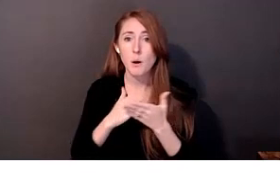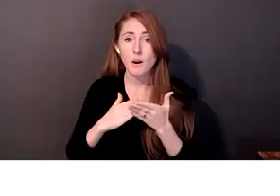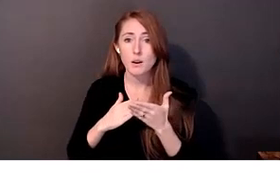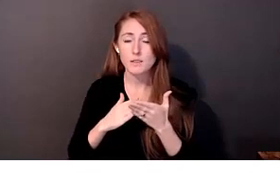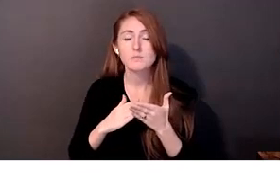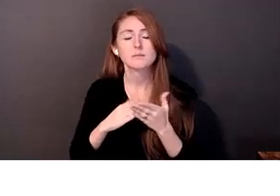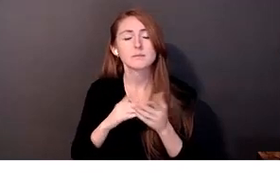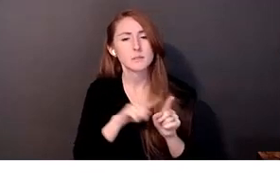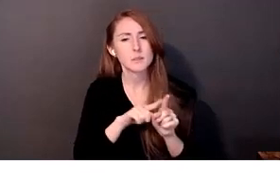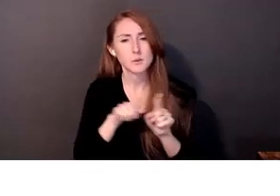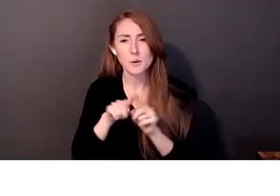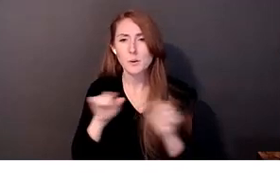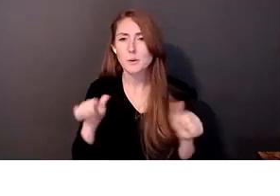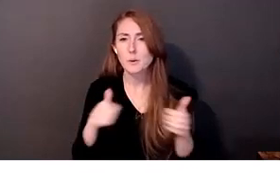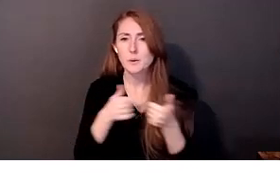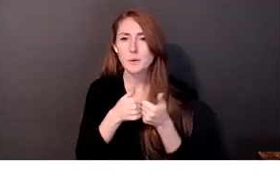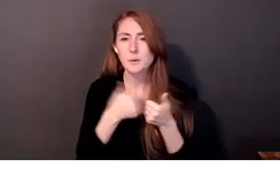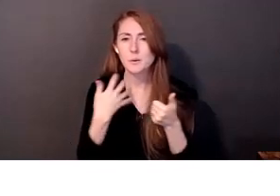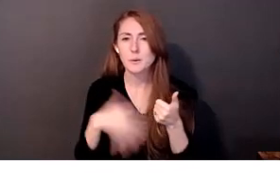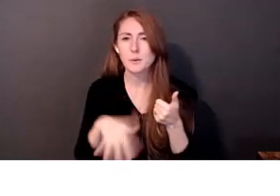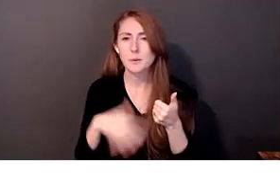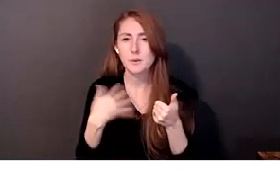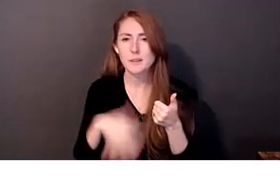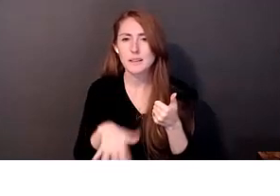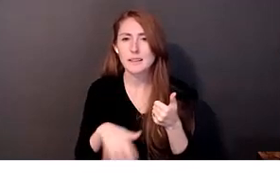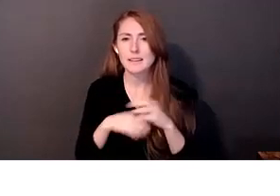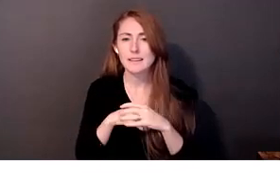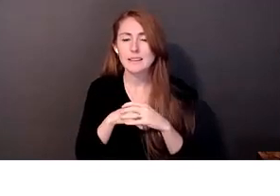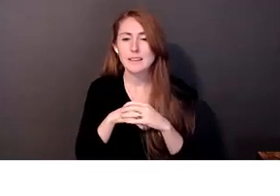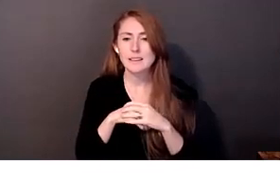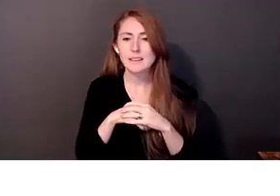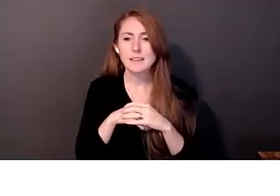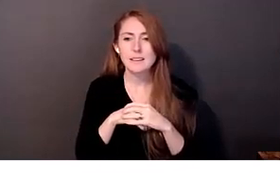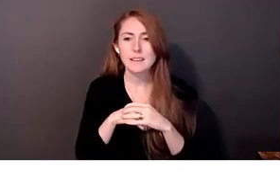And we all know that with the beginning of the pandemic,